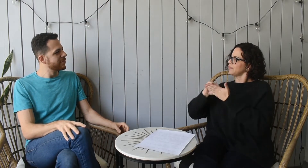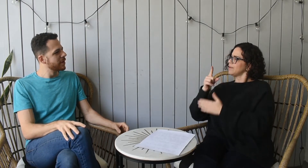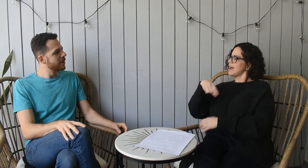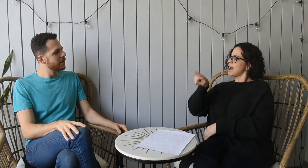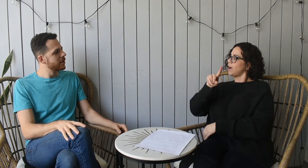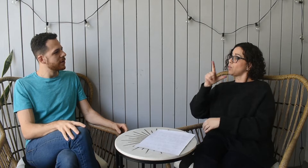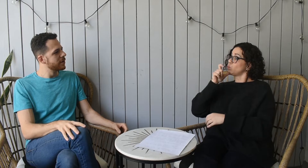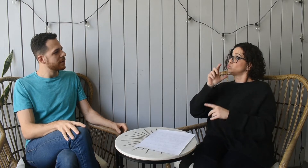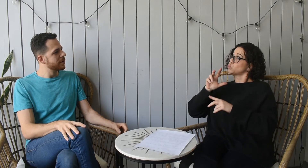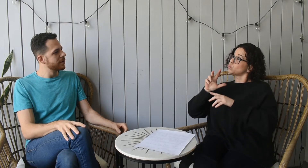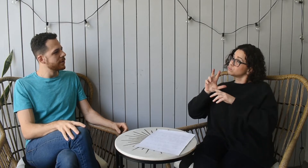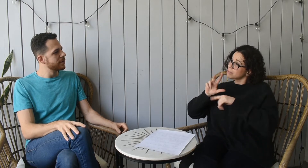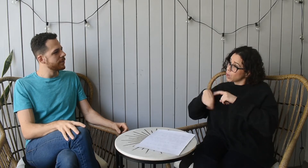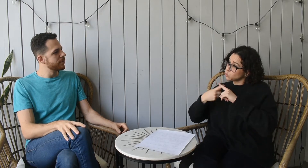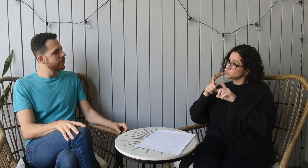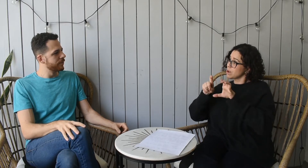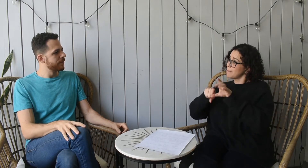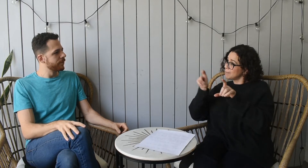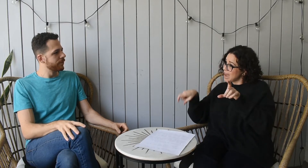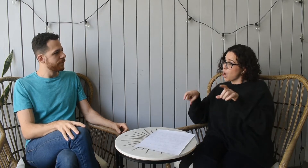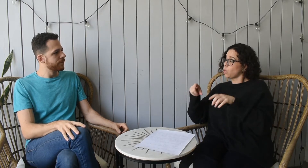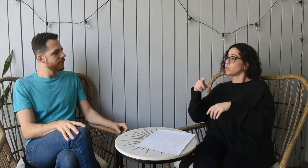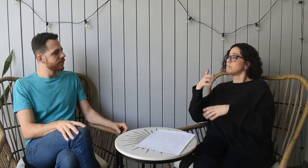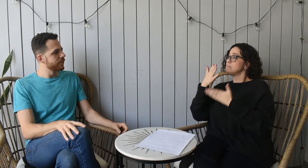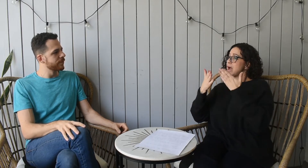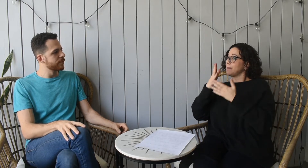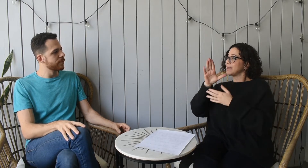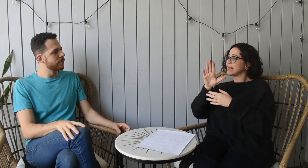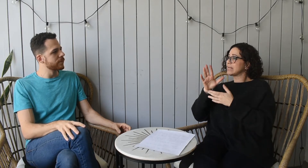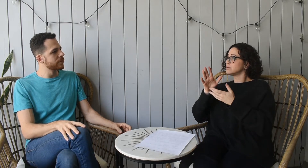Do you think that those who are thinking of coming out,